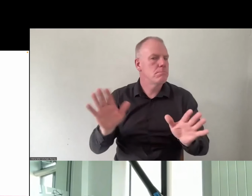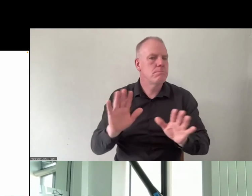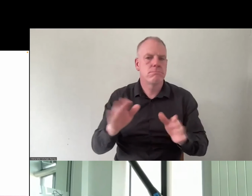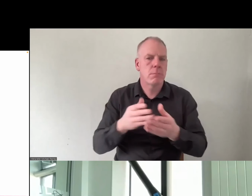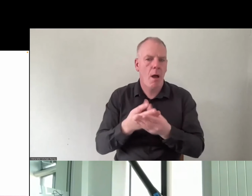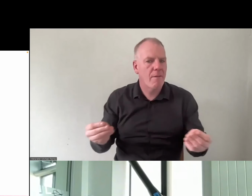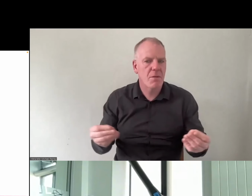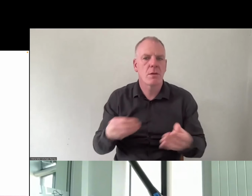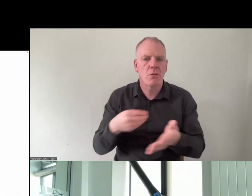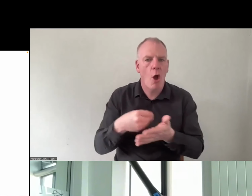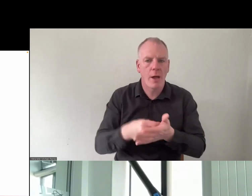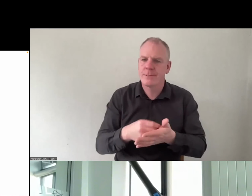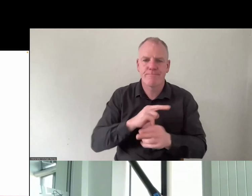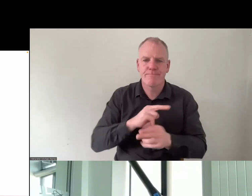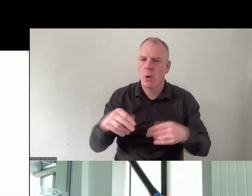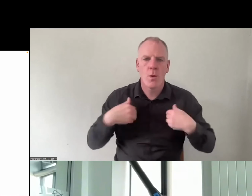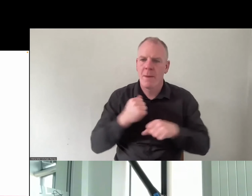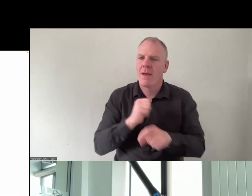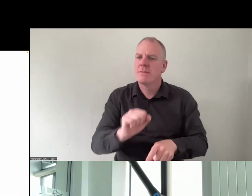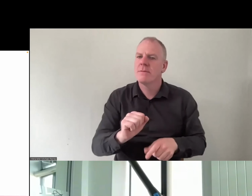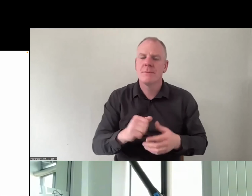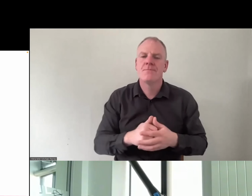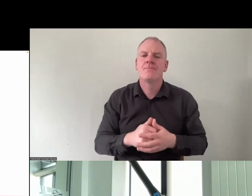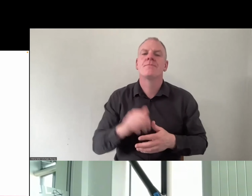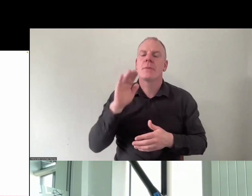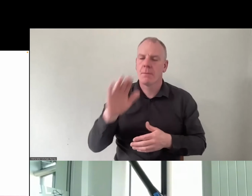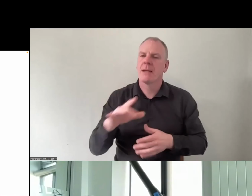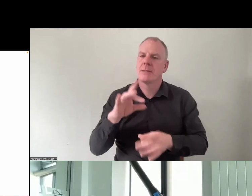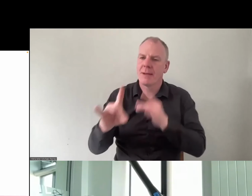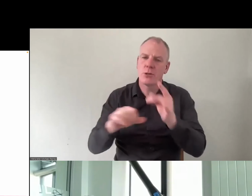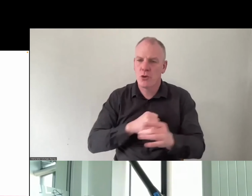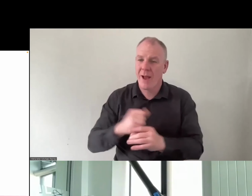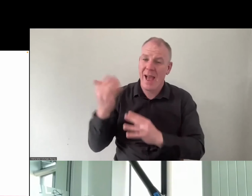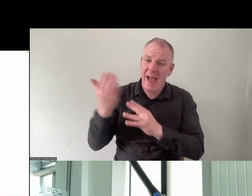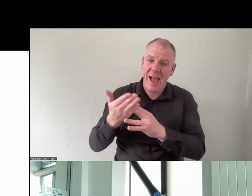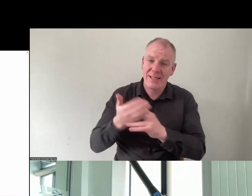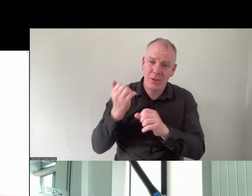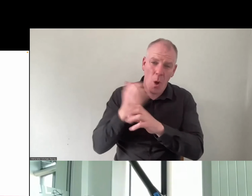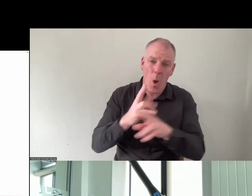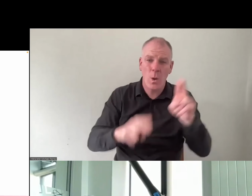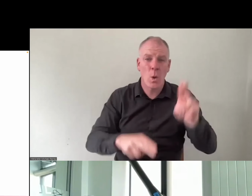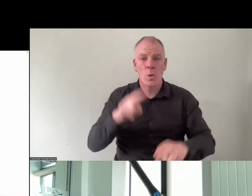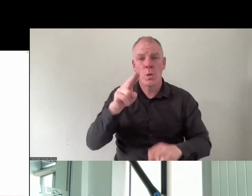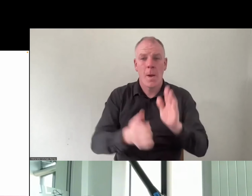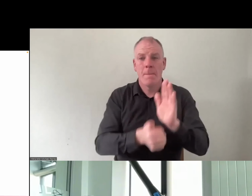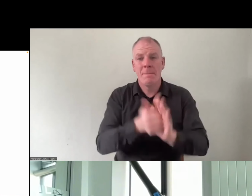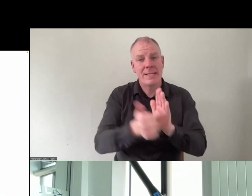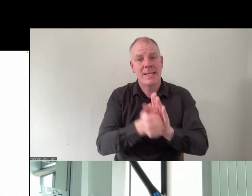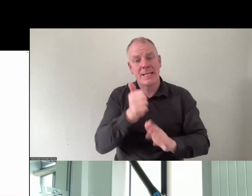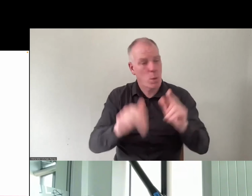So, it includes the obligation to ensure access to all newly-designed, built or produced buildings, goods and services,